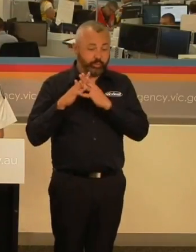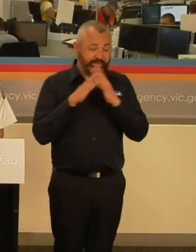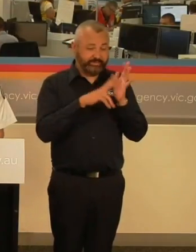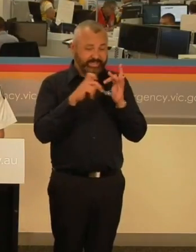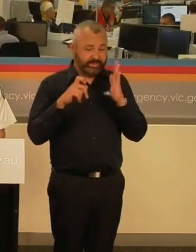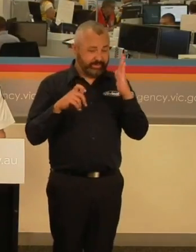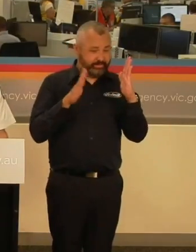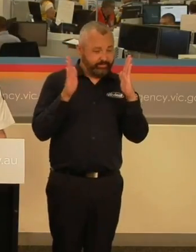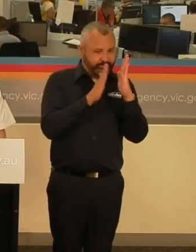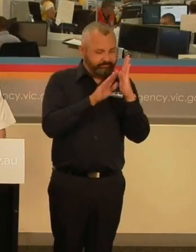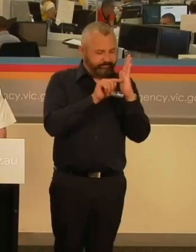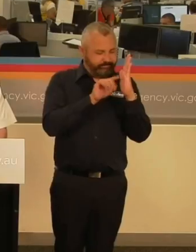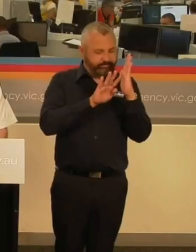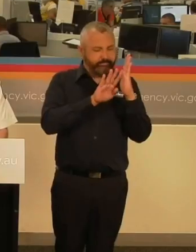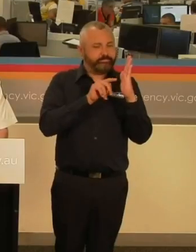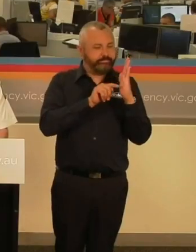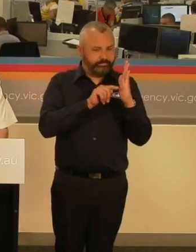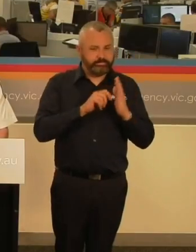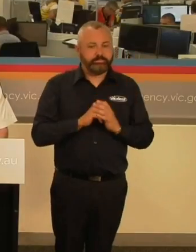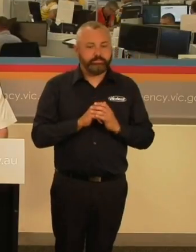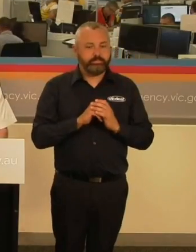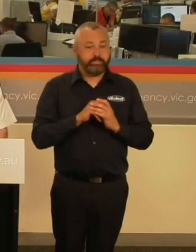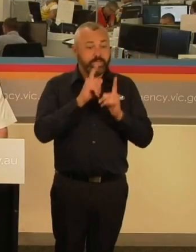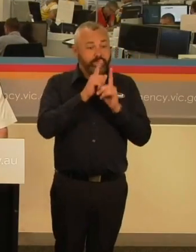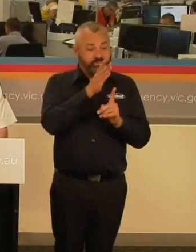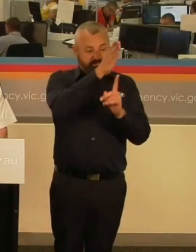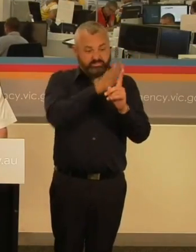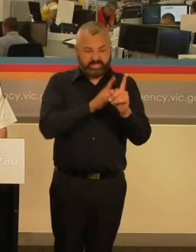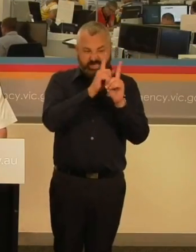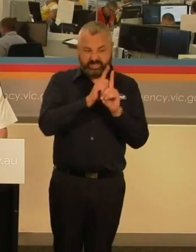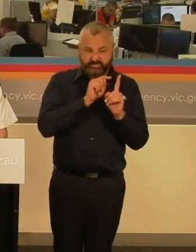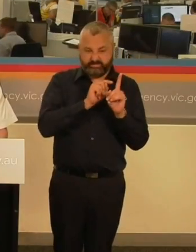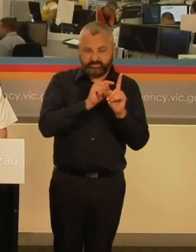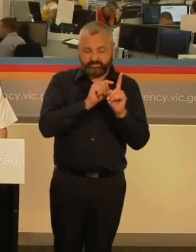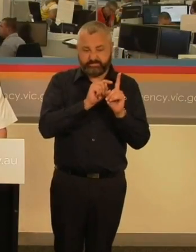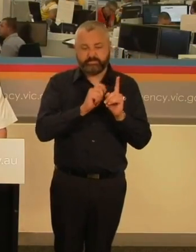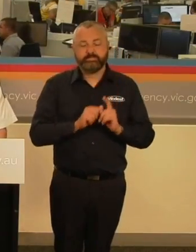sits close to the South Australian border Mumbannar it would be forested